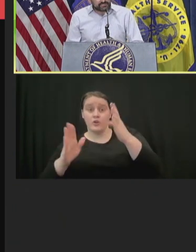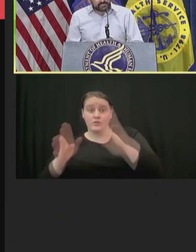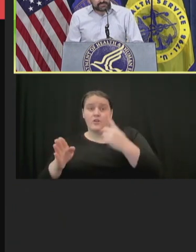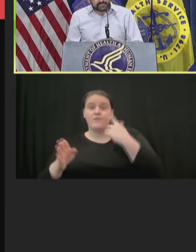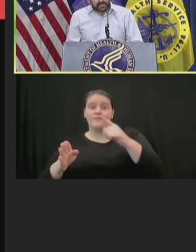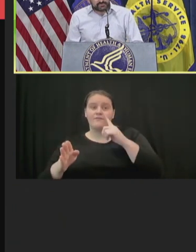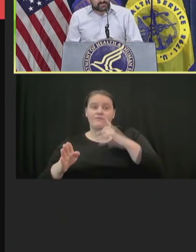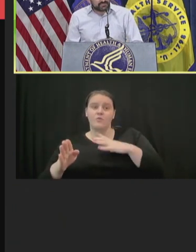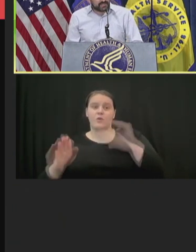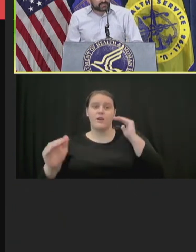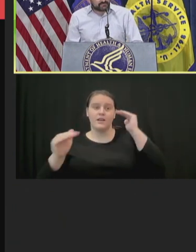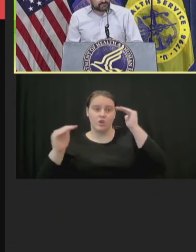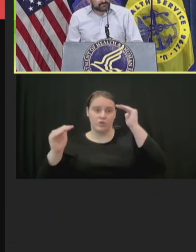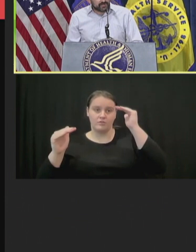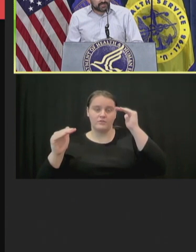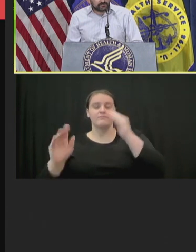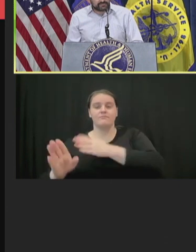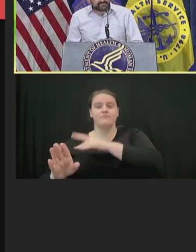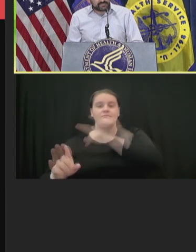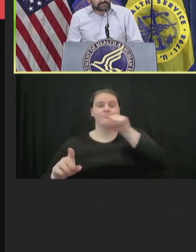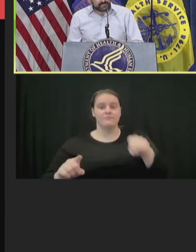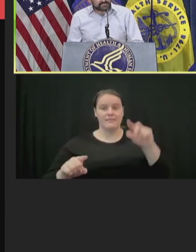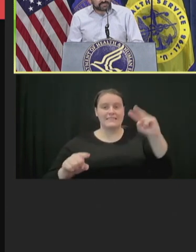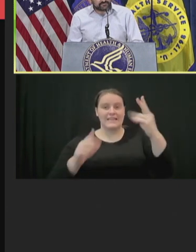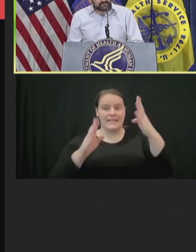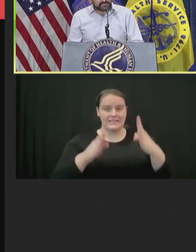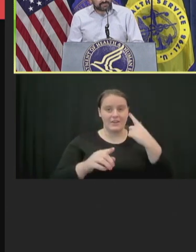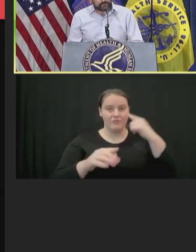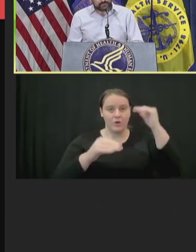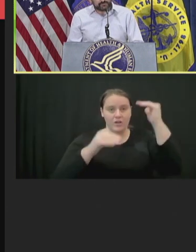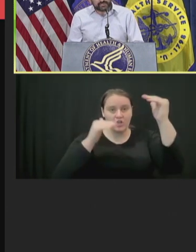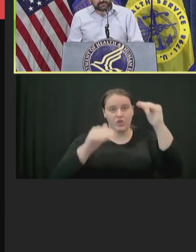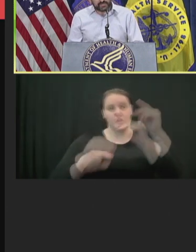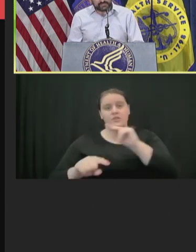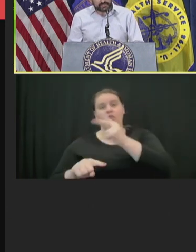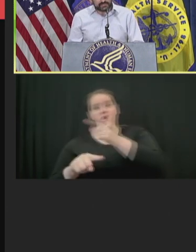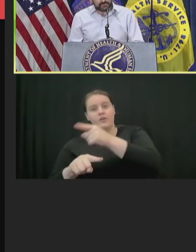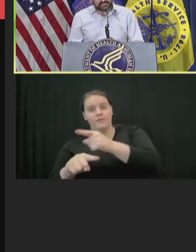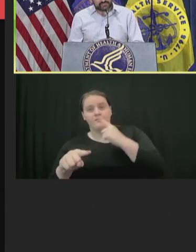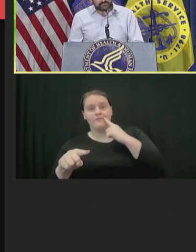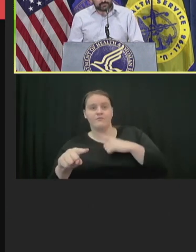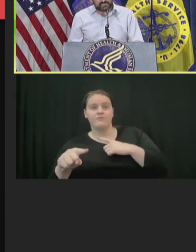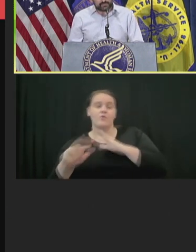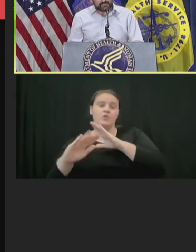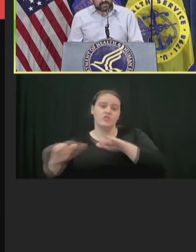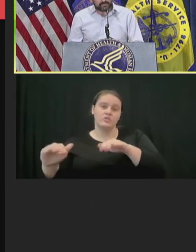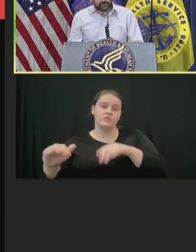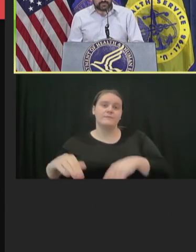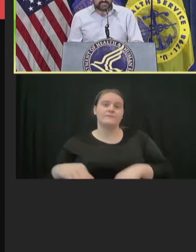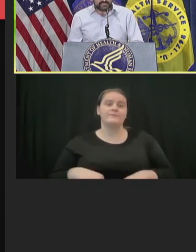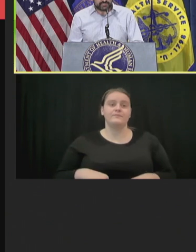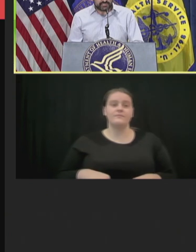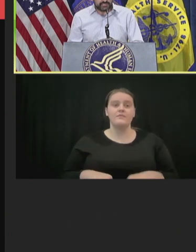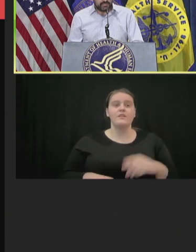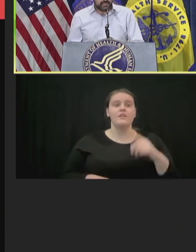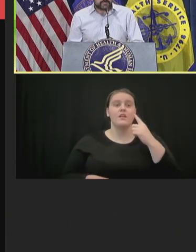at the MTBVAC infant trial. 7,000 infants will be randomized to either receive MTBVAC or BCG. So,